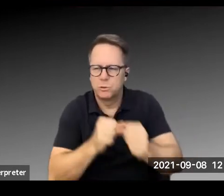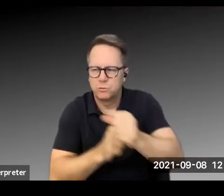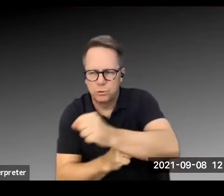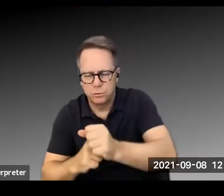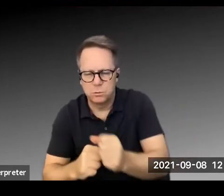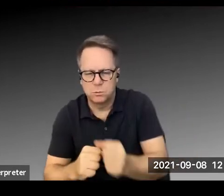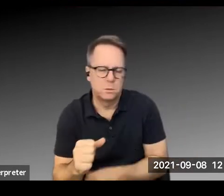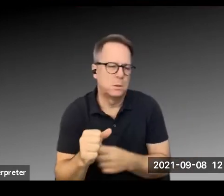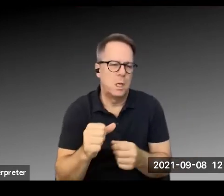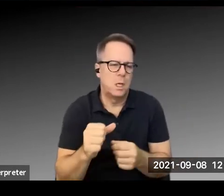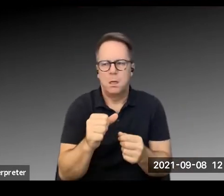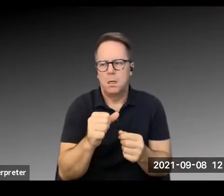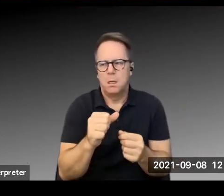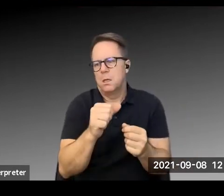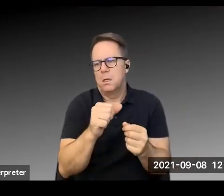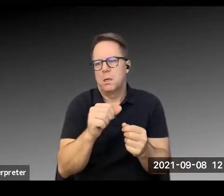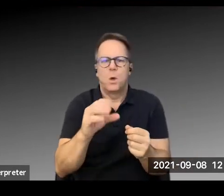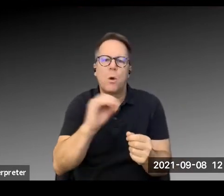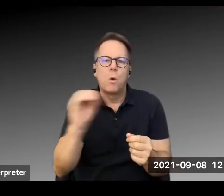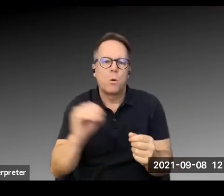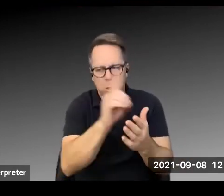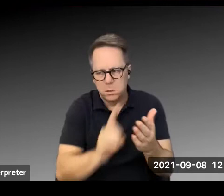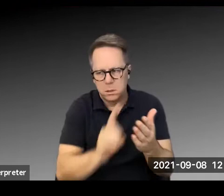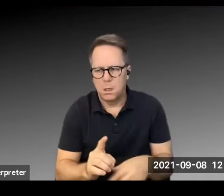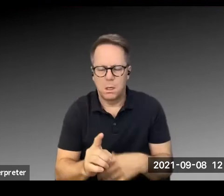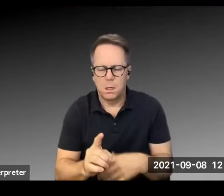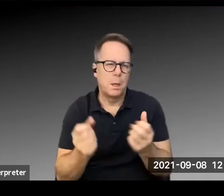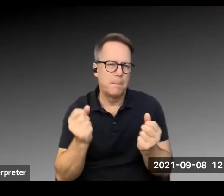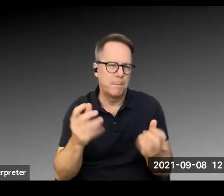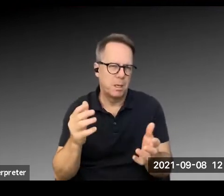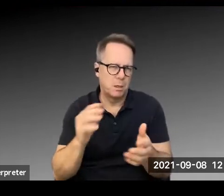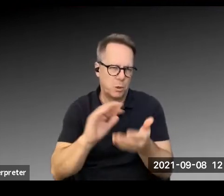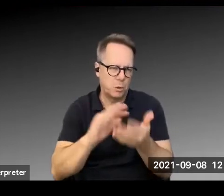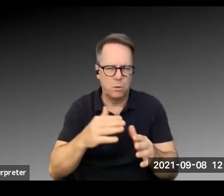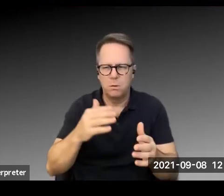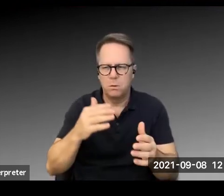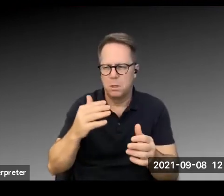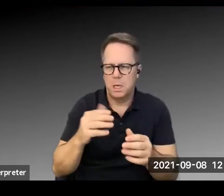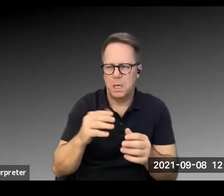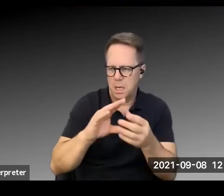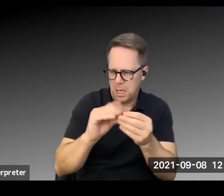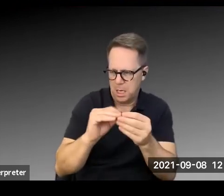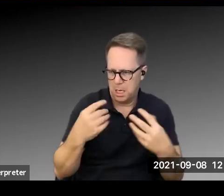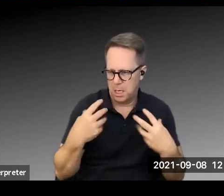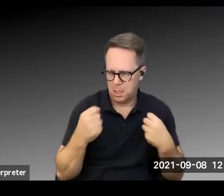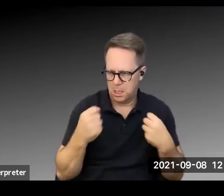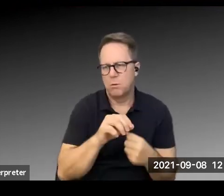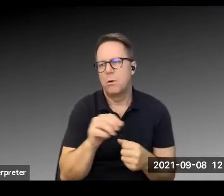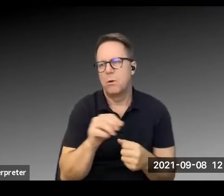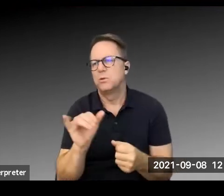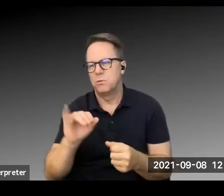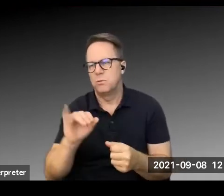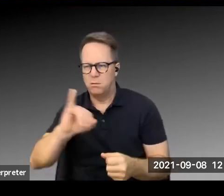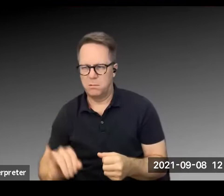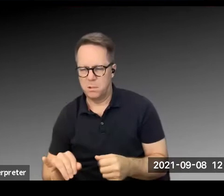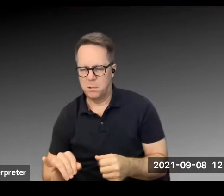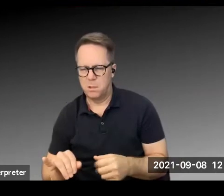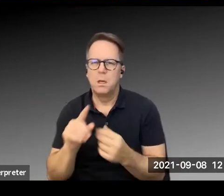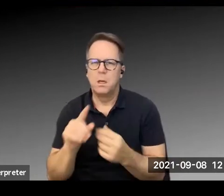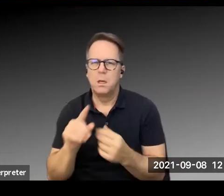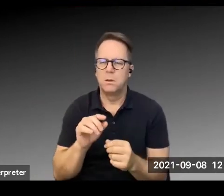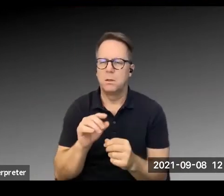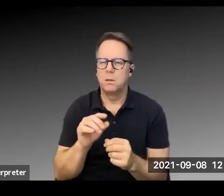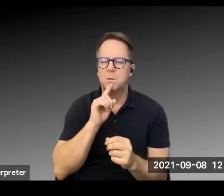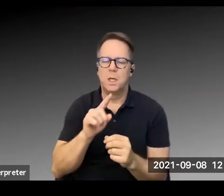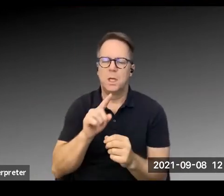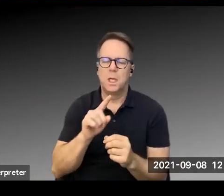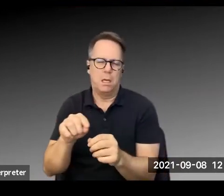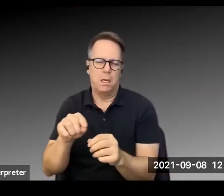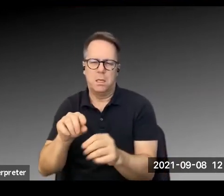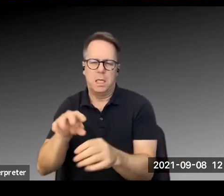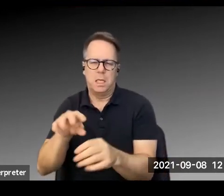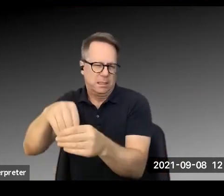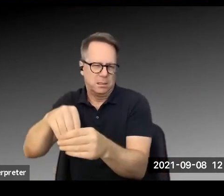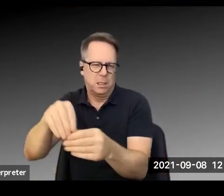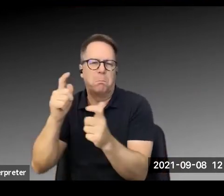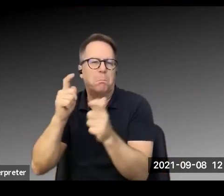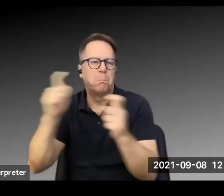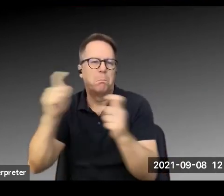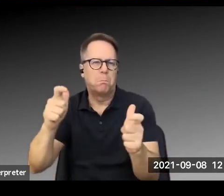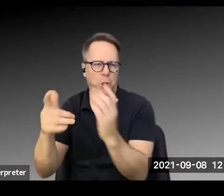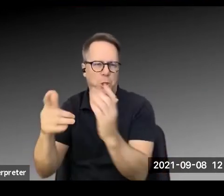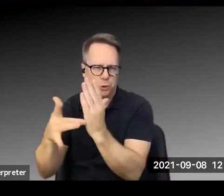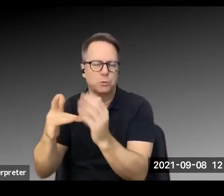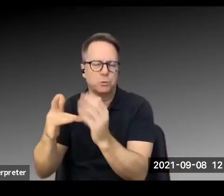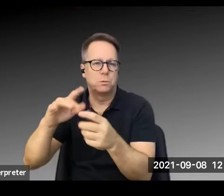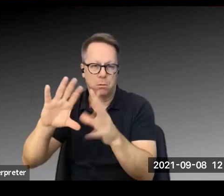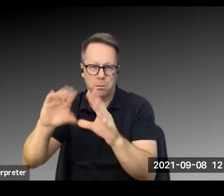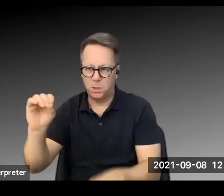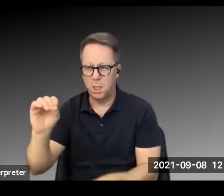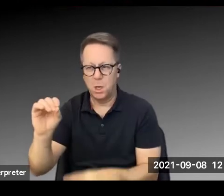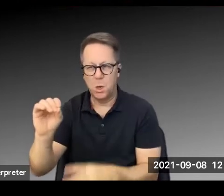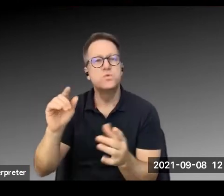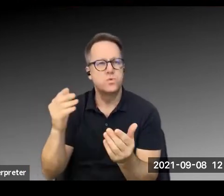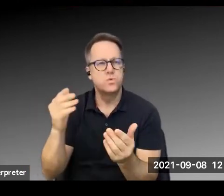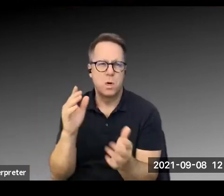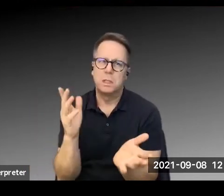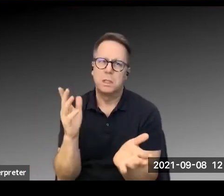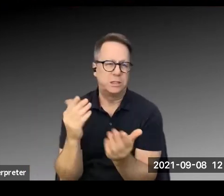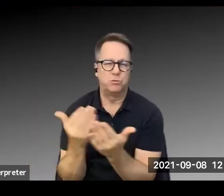Many of the techniques that are probably familiar to the community data clinic, and to others I don't know why, but that are novel inside a large tech company.